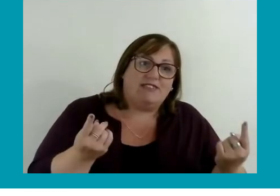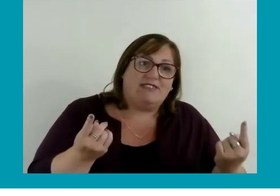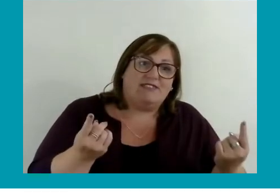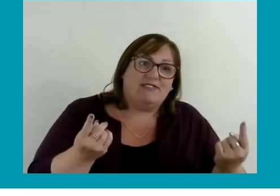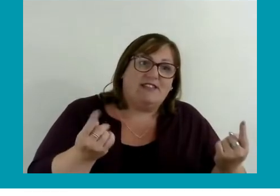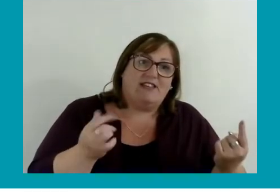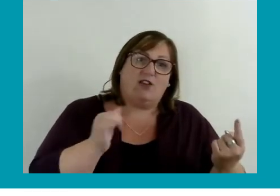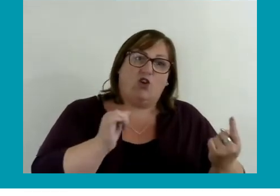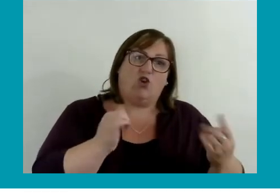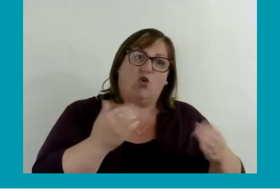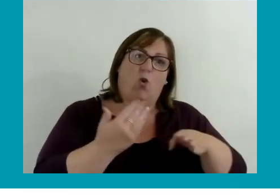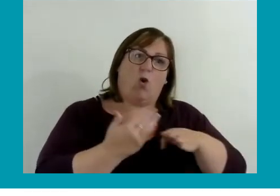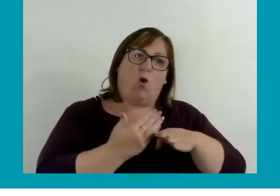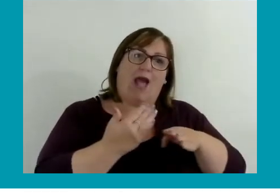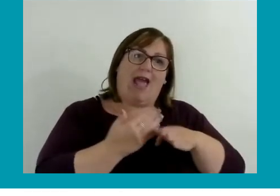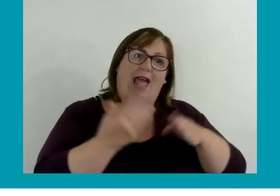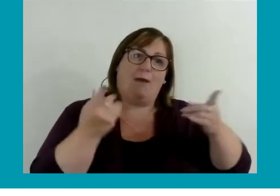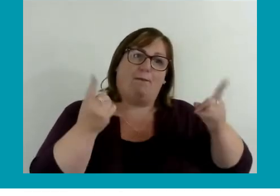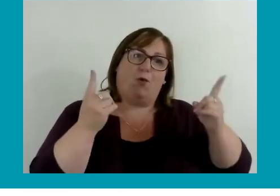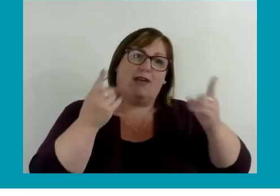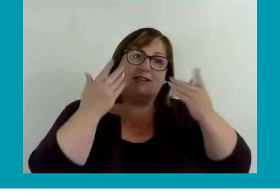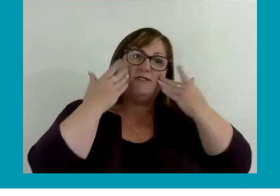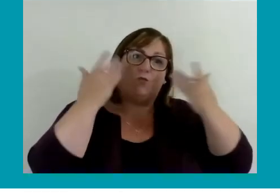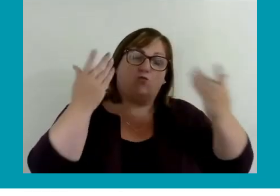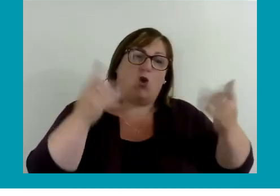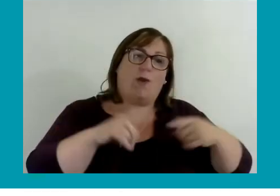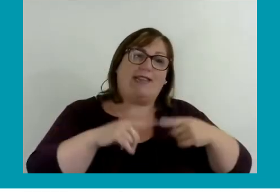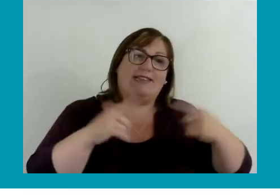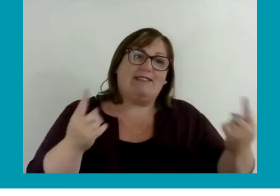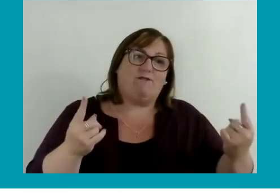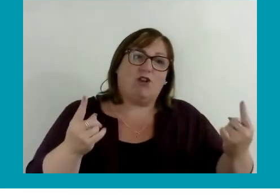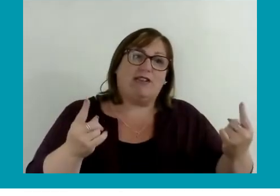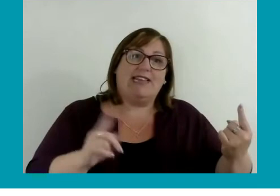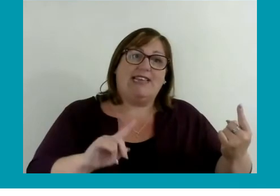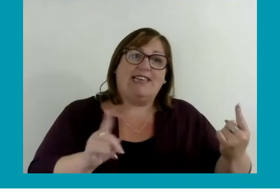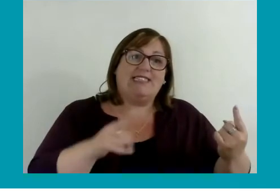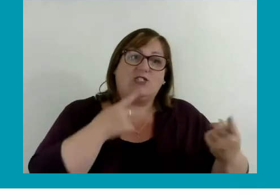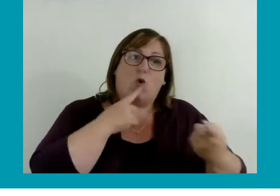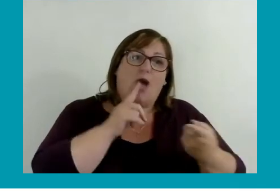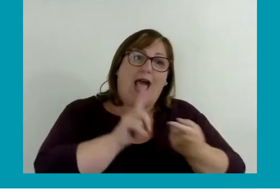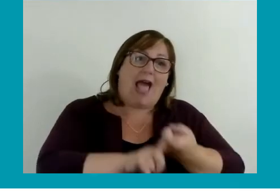you do something different it's not just a habit for you it's it's an accommodation